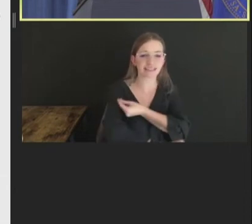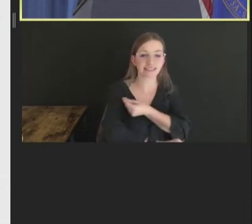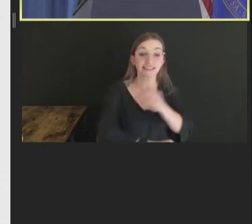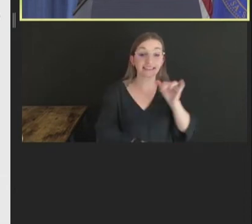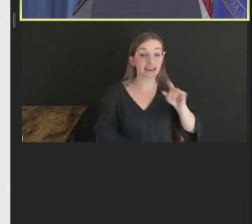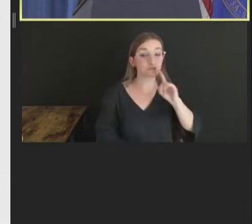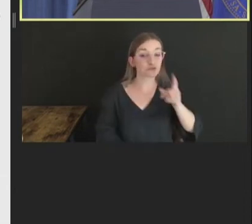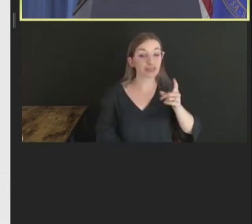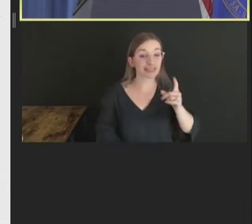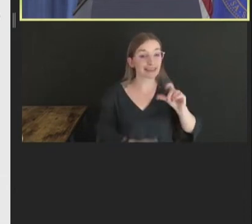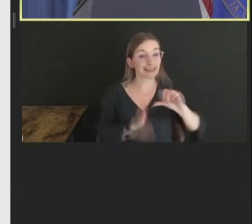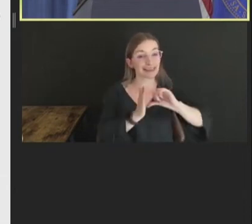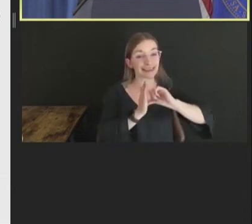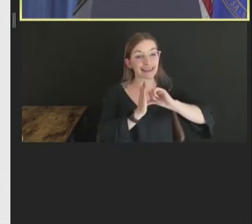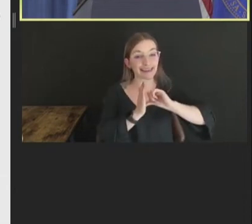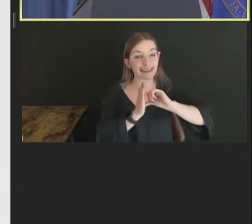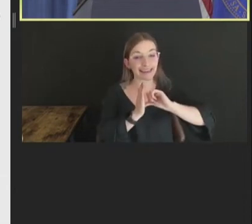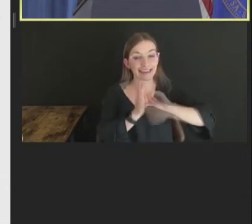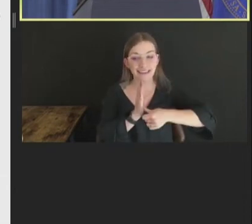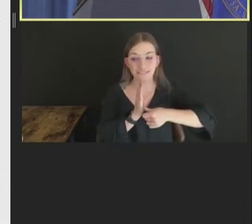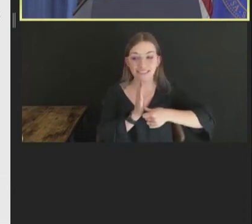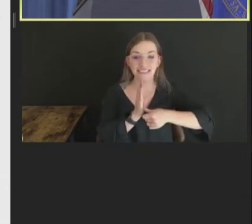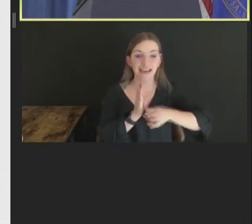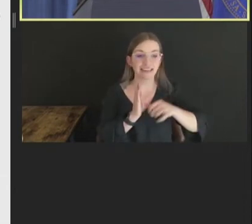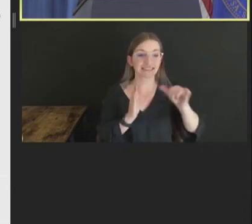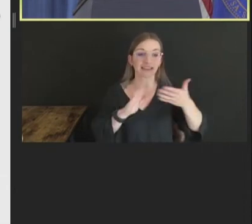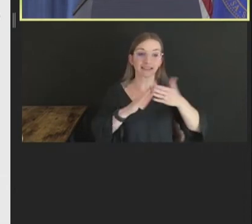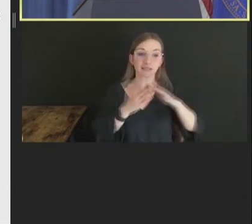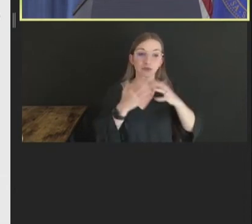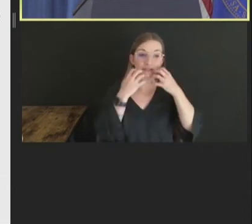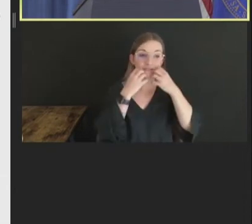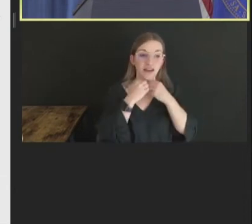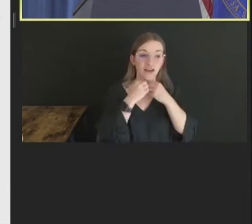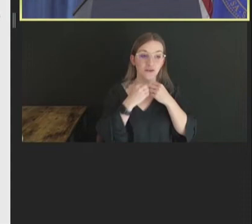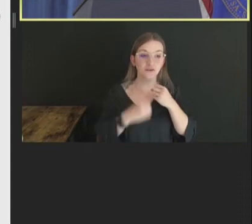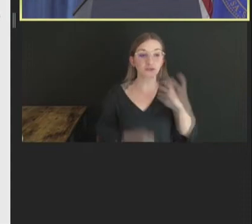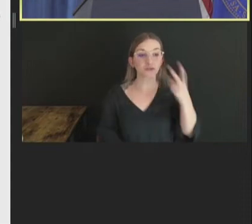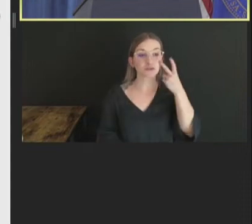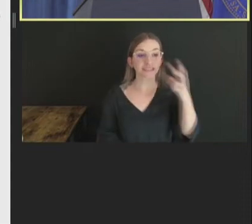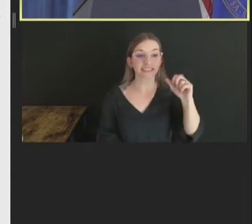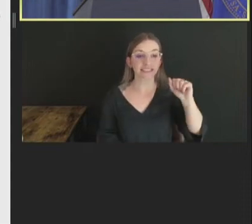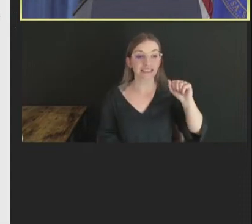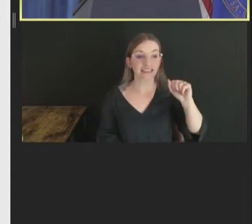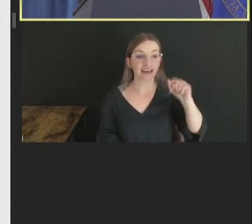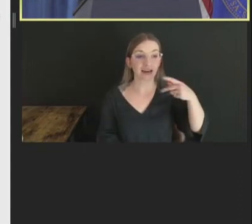the more -- community values. You can see with San Carlos Apache, "For you, for me, for all."